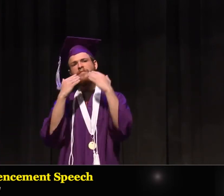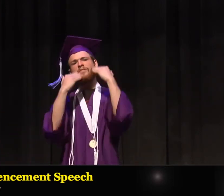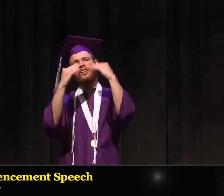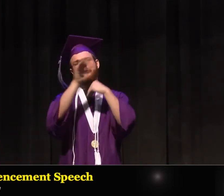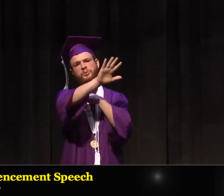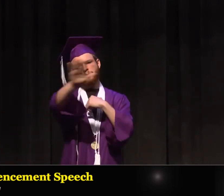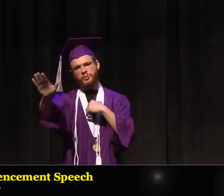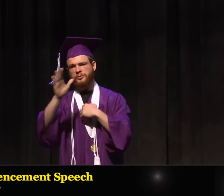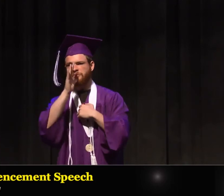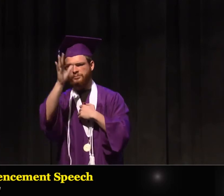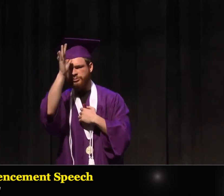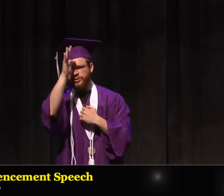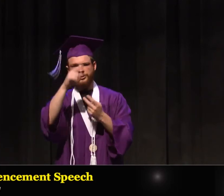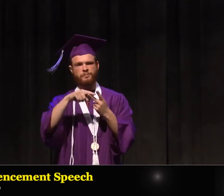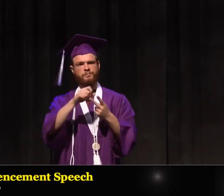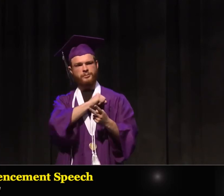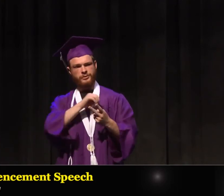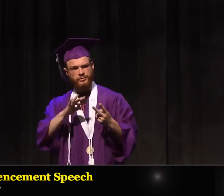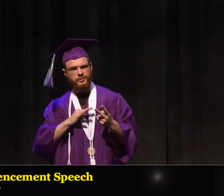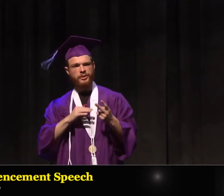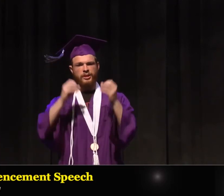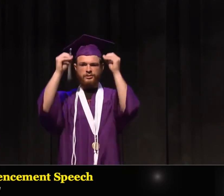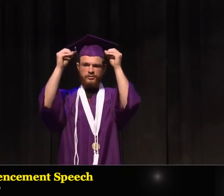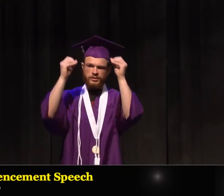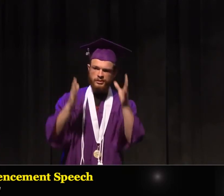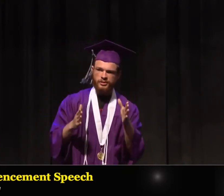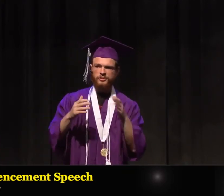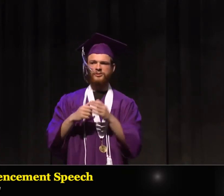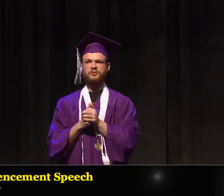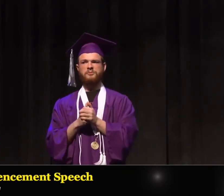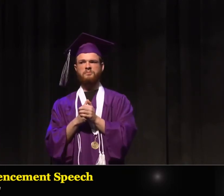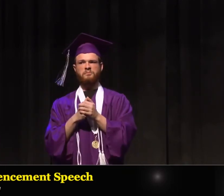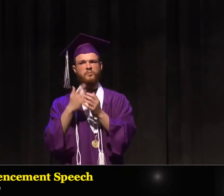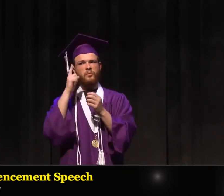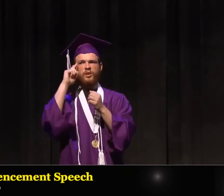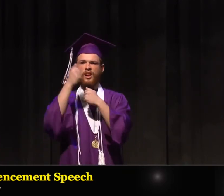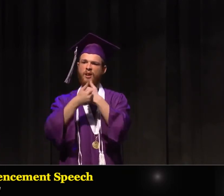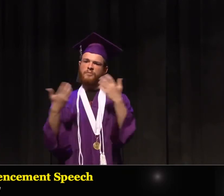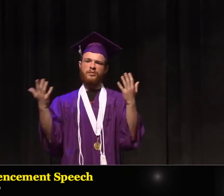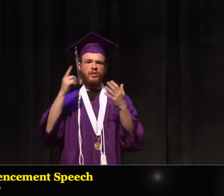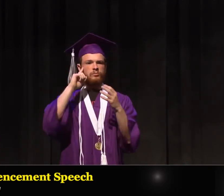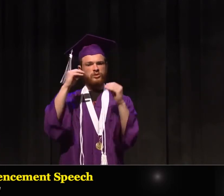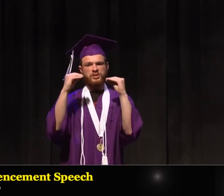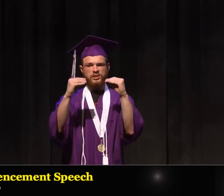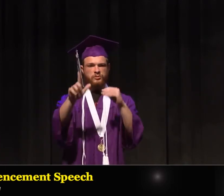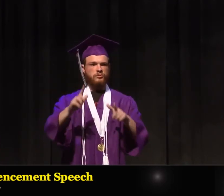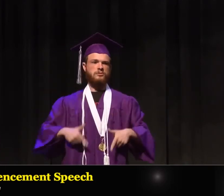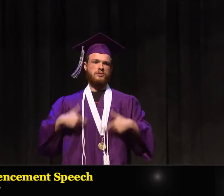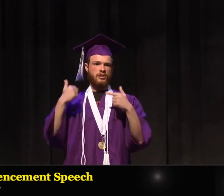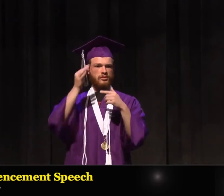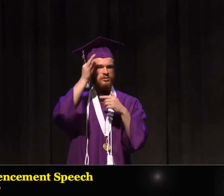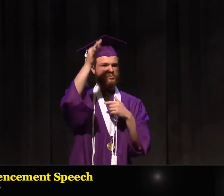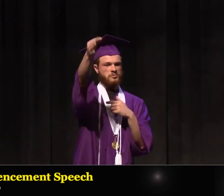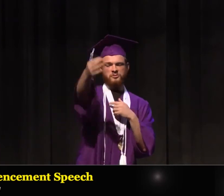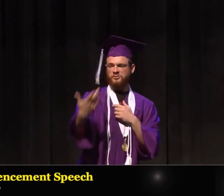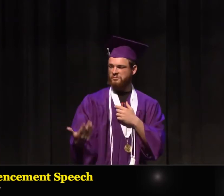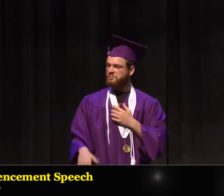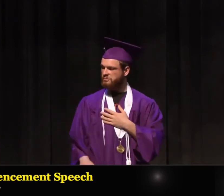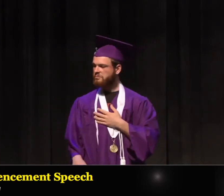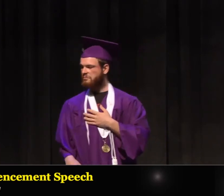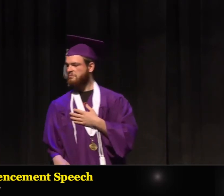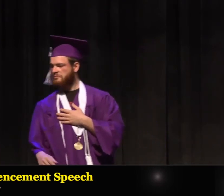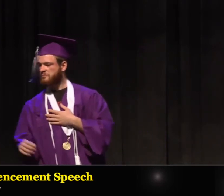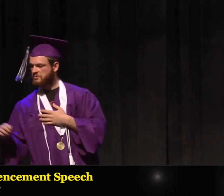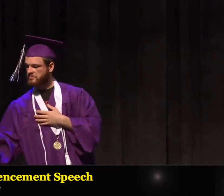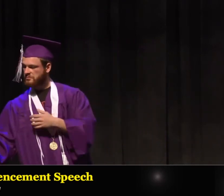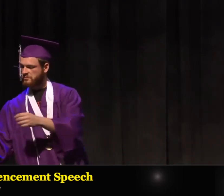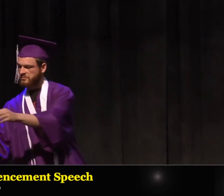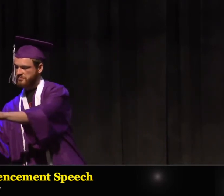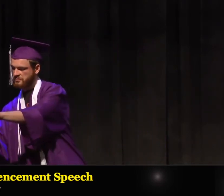I want you to thank your parents and the staff and the teachers here at OSD for teaching you for your future life.